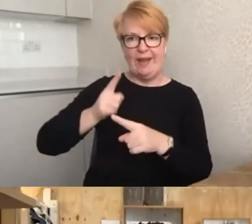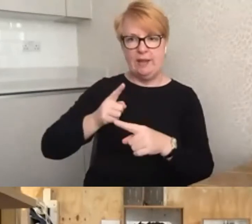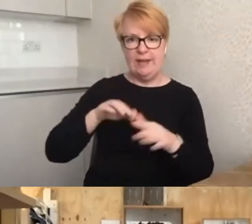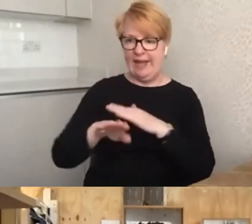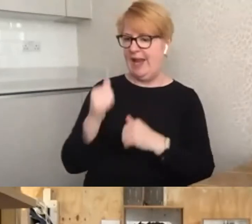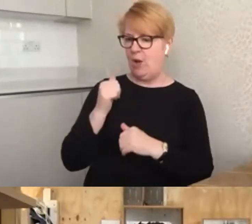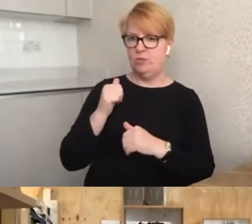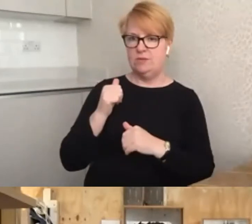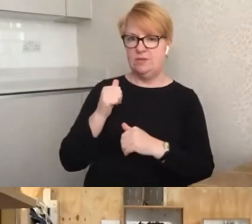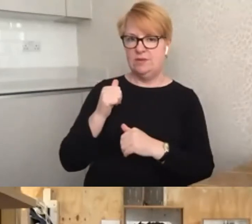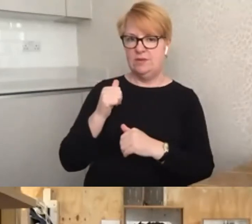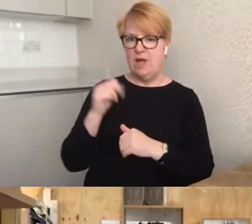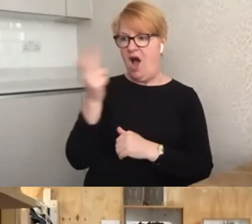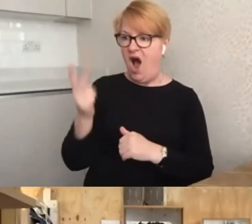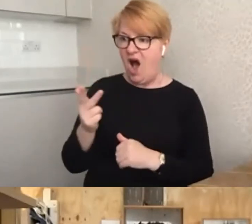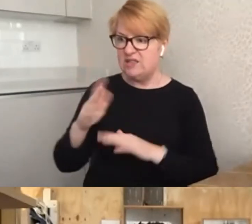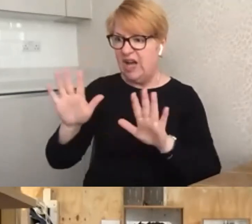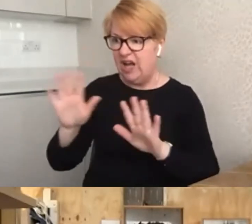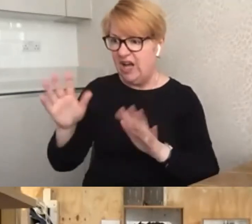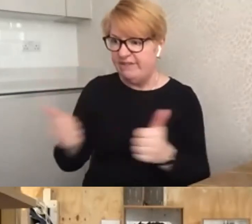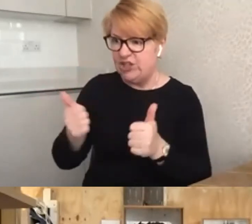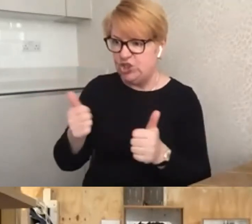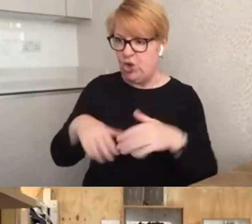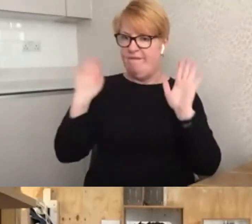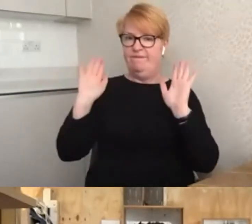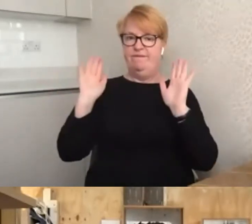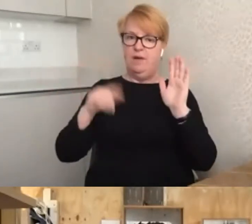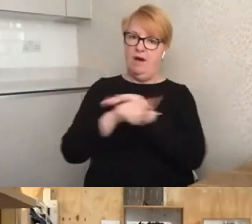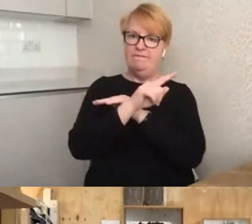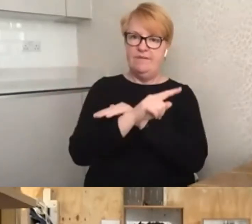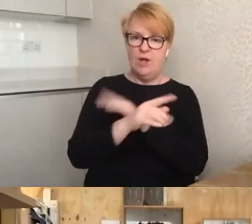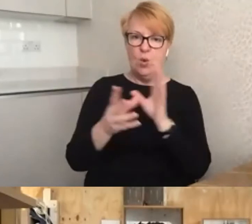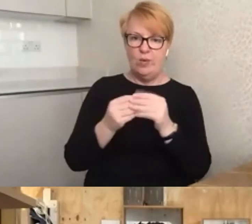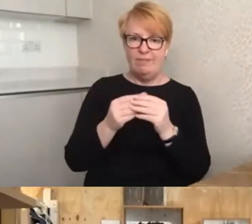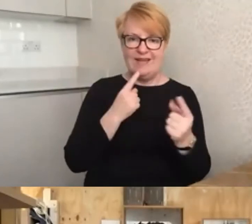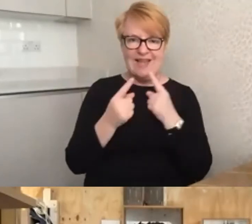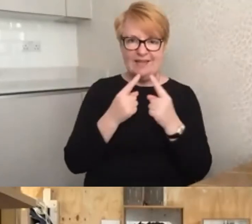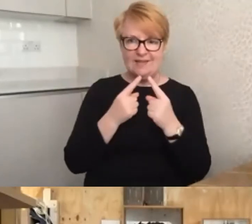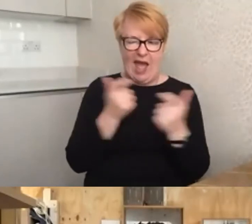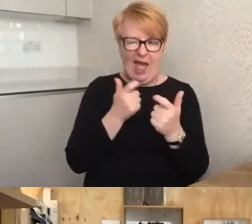ambush and then go off into the wild with all your data cackling for your next funding application.